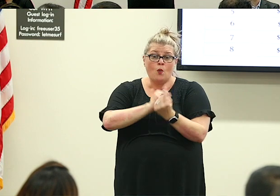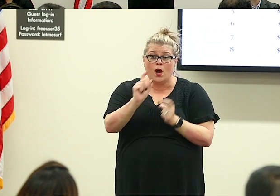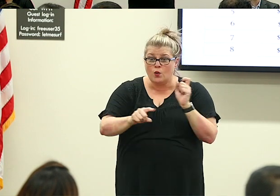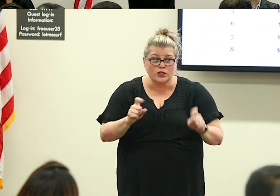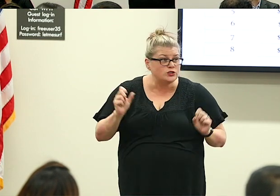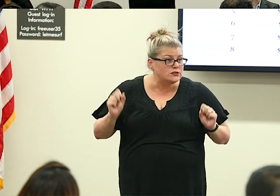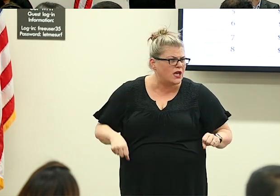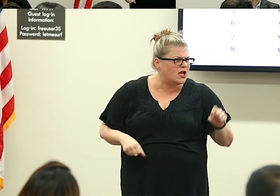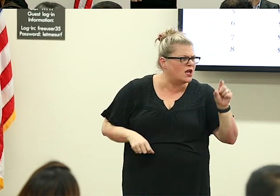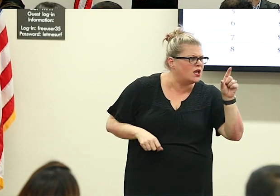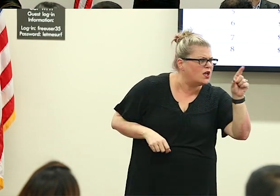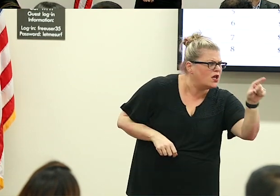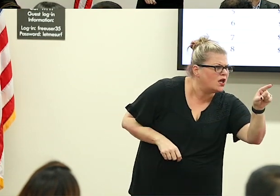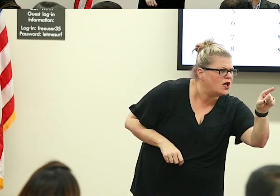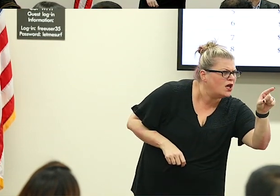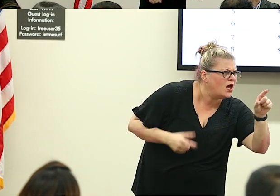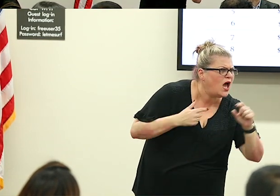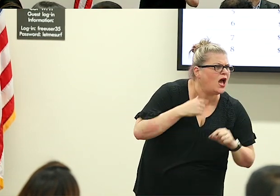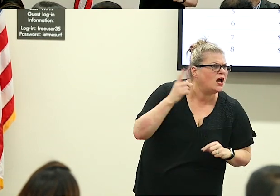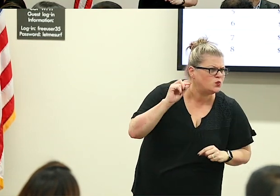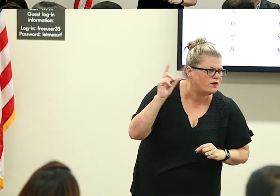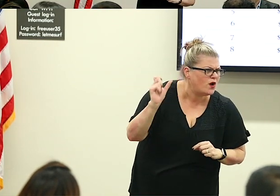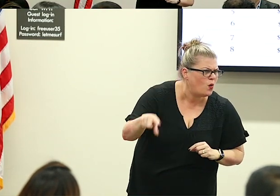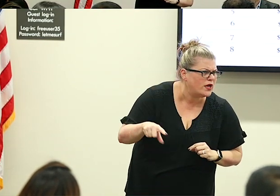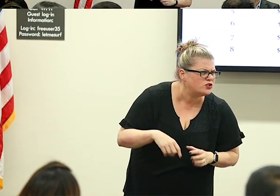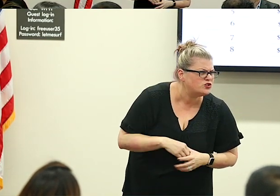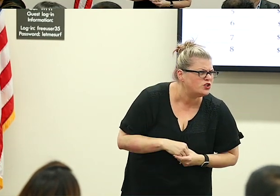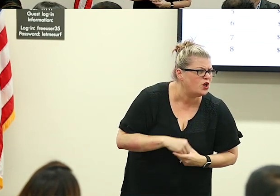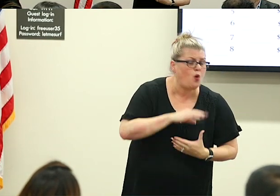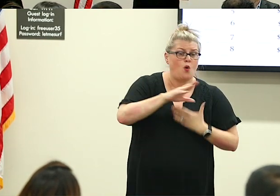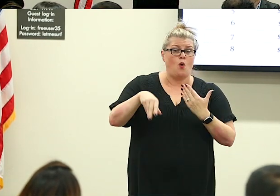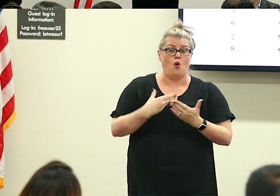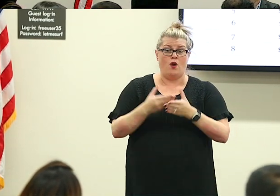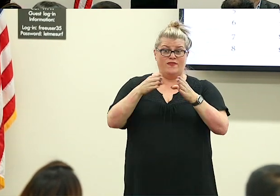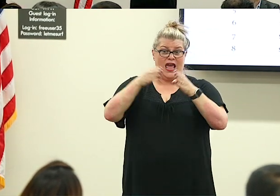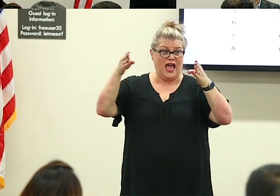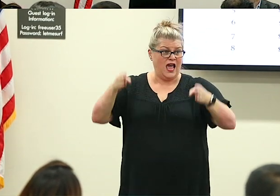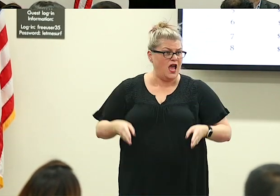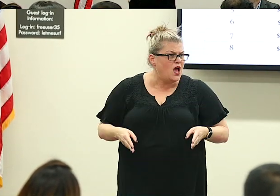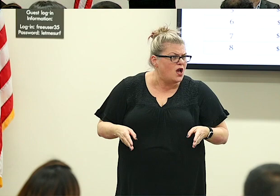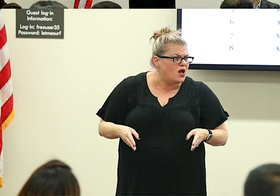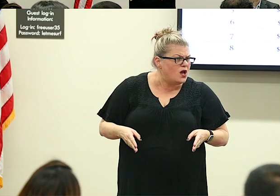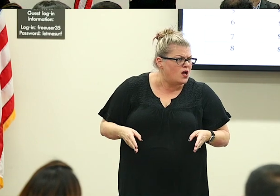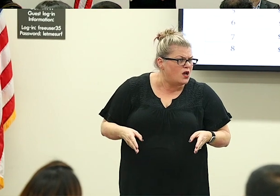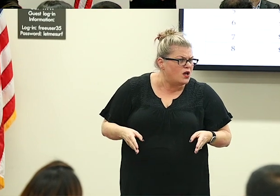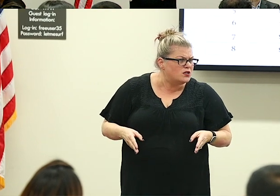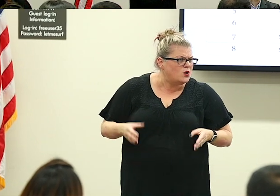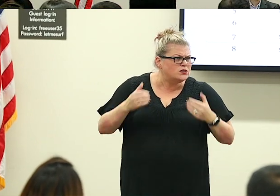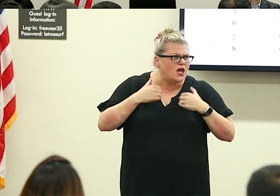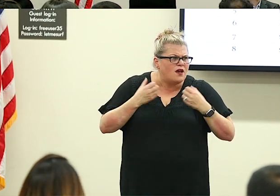Yes. [Male Attendee] Yeah my question, all the households that are within the opportunity of being first time buyers